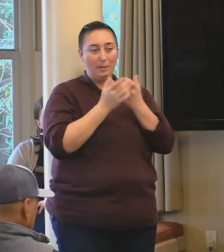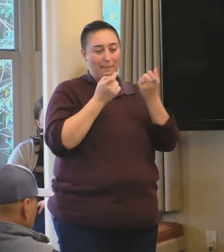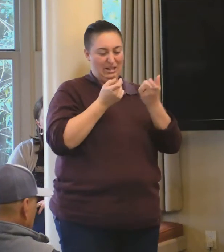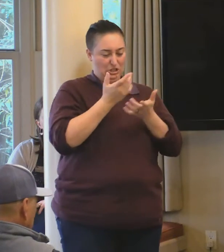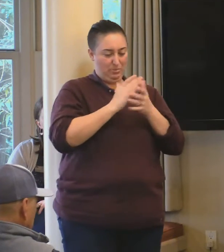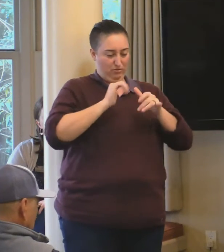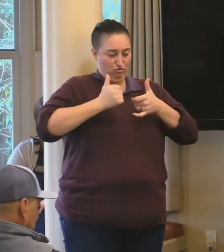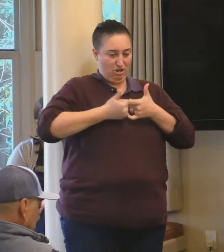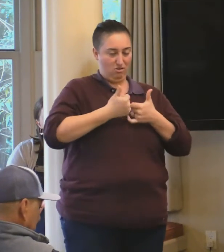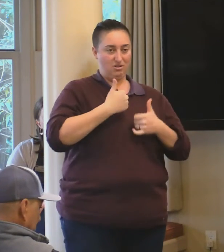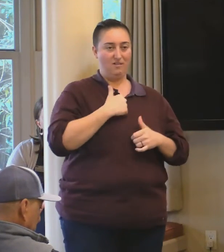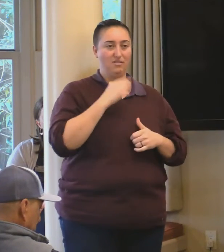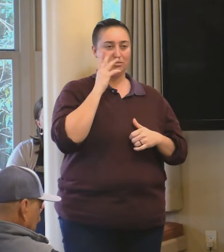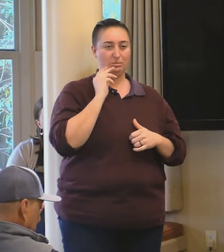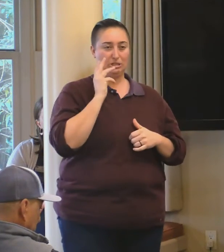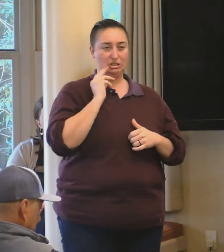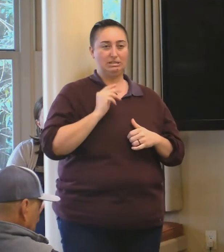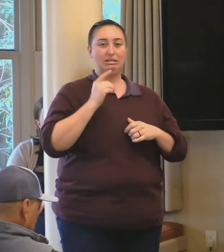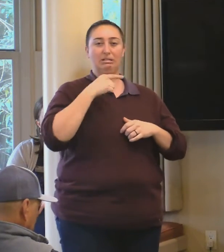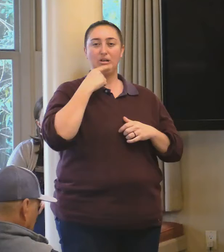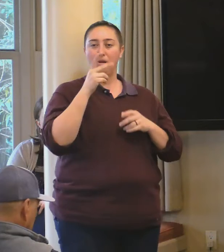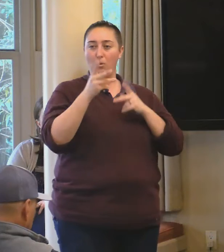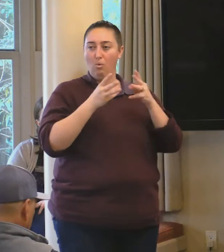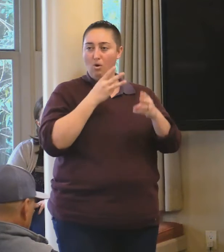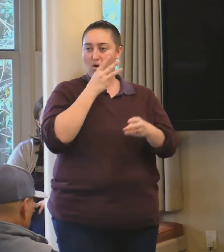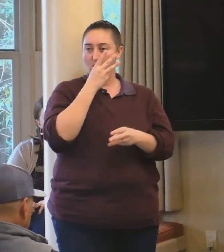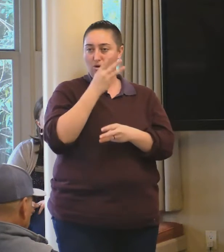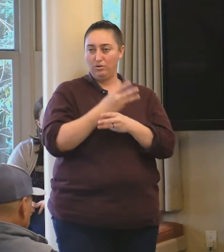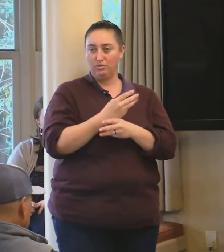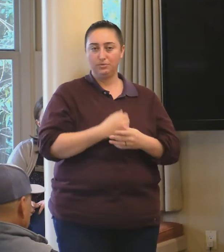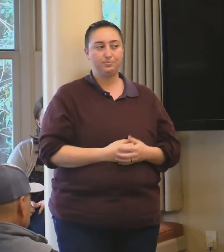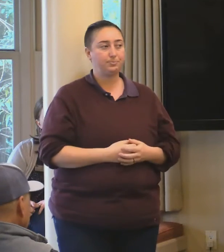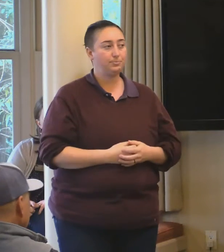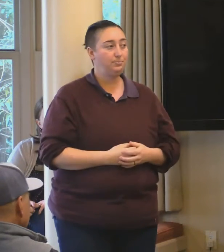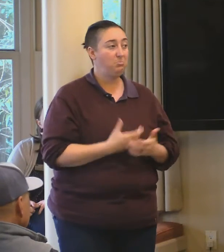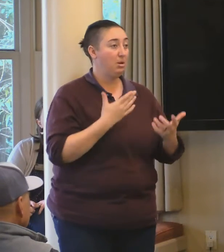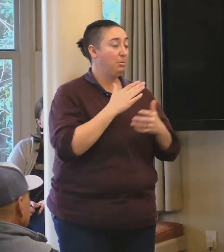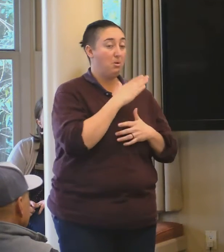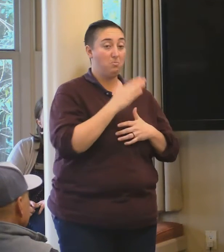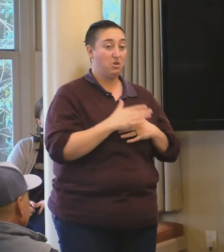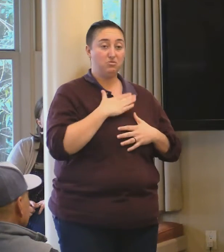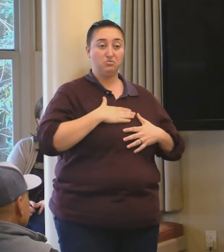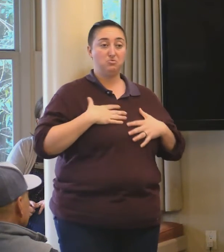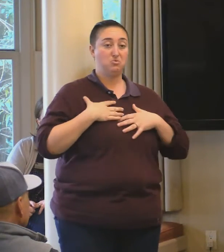I know I'm not alone in my hearing dog navigating some of the difficulties I have in the hearing world. I might never